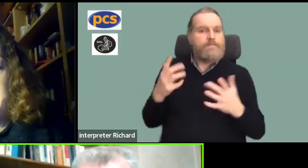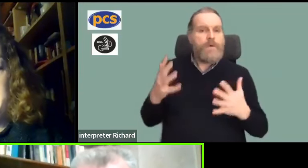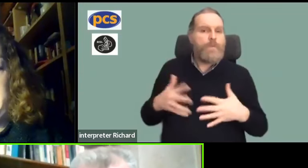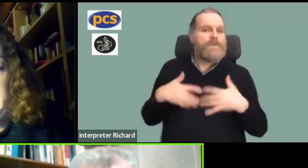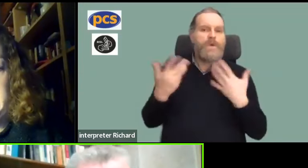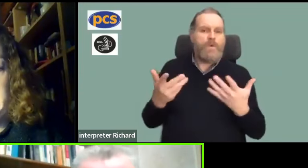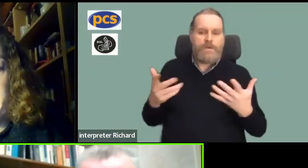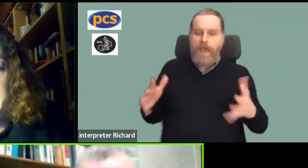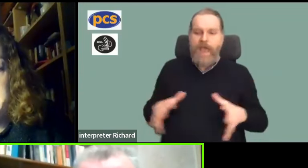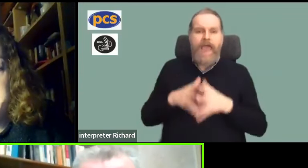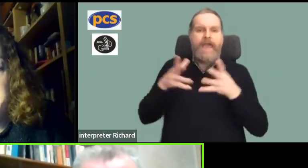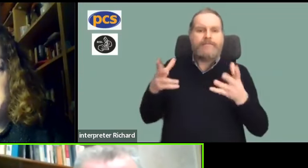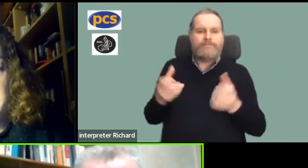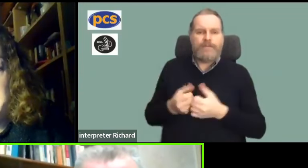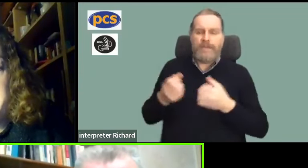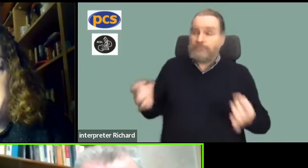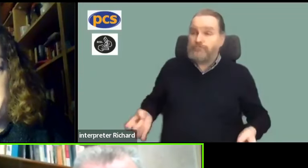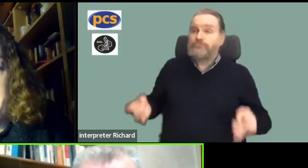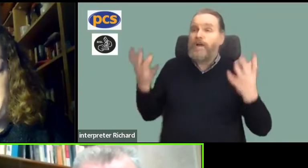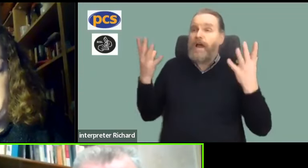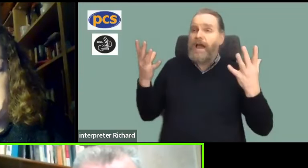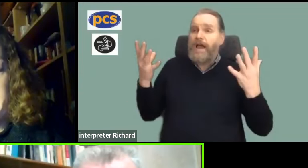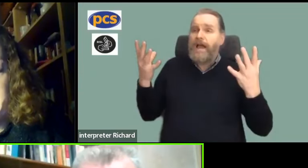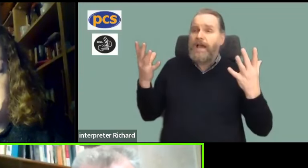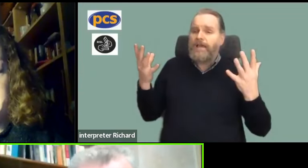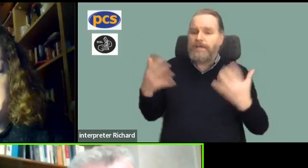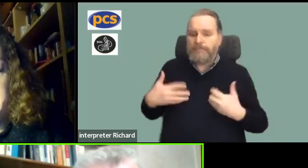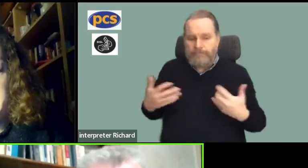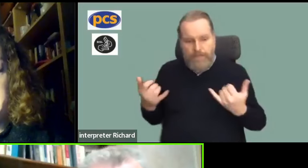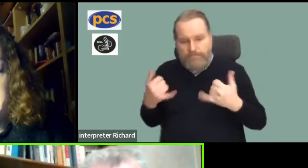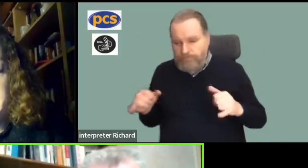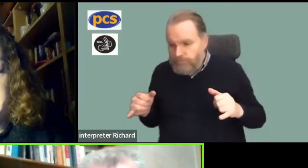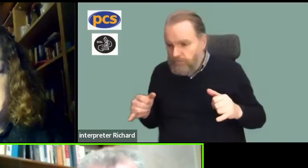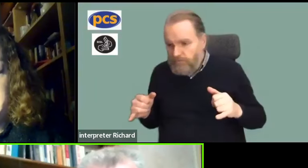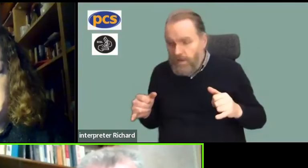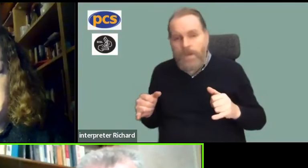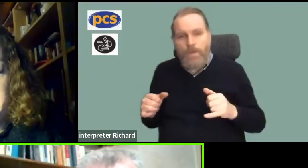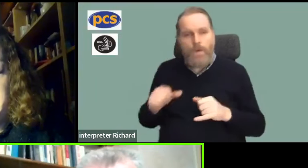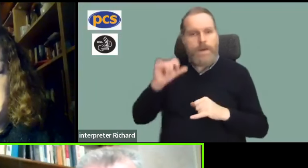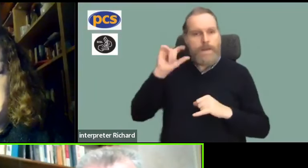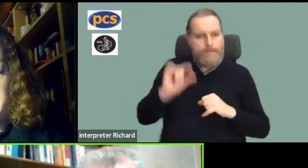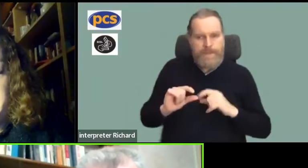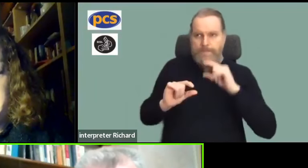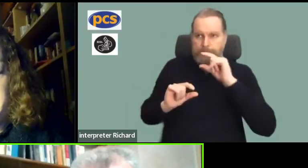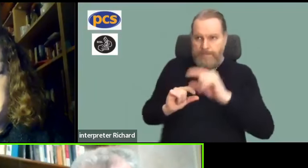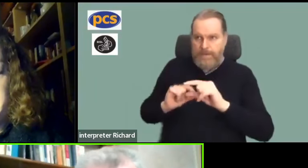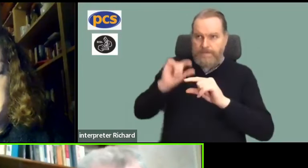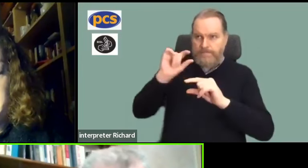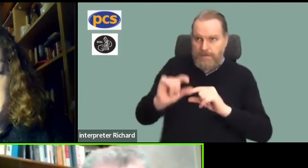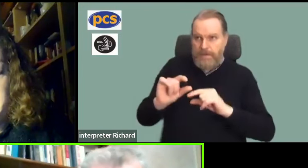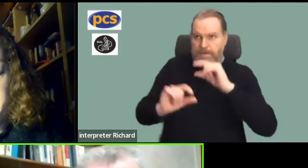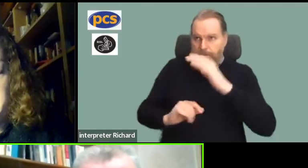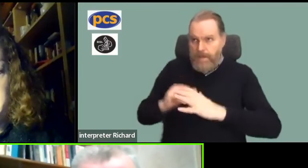months ahead months ahead. What we months ahead. So what we don't nt to do is to do everything in one. Go upfront essentially Go upfront, essentially giving us less capacity to call action